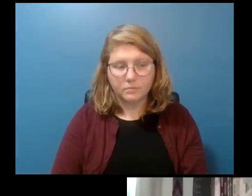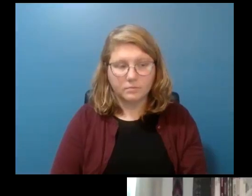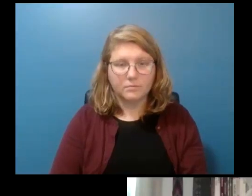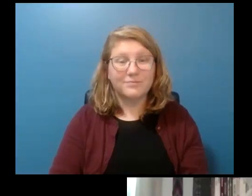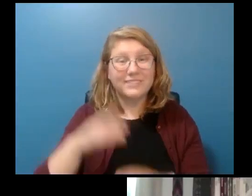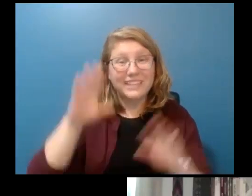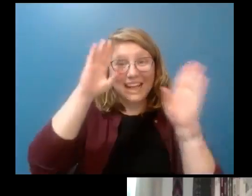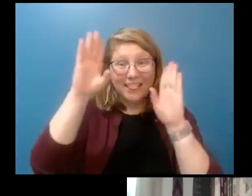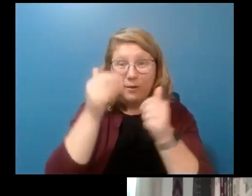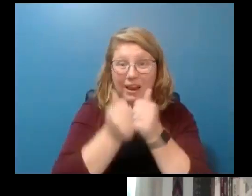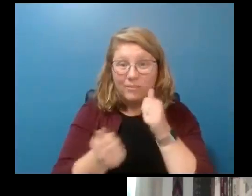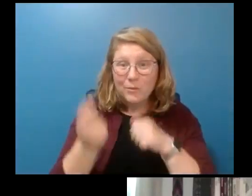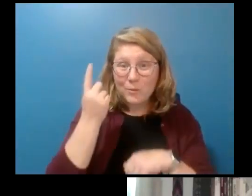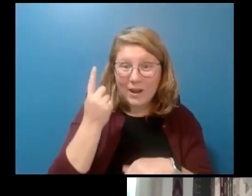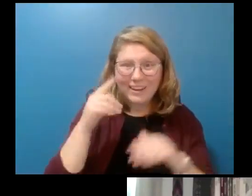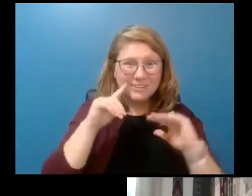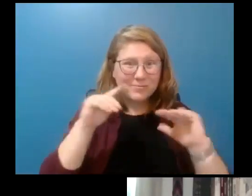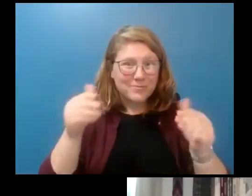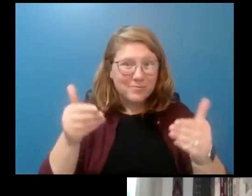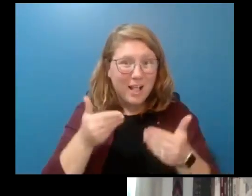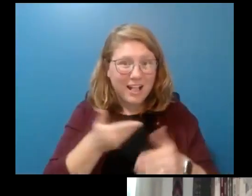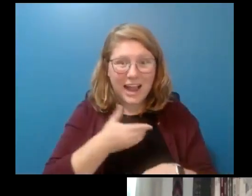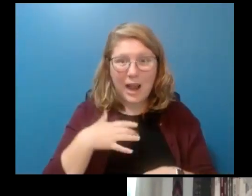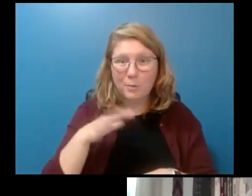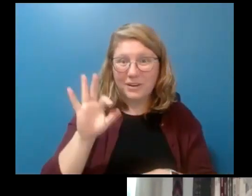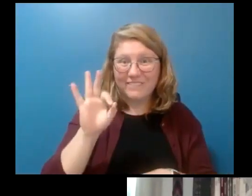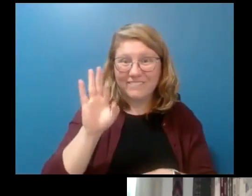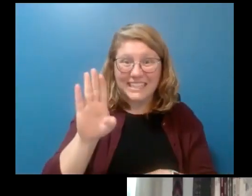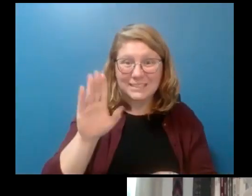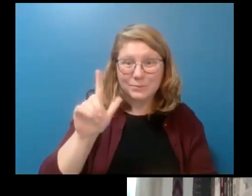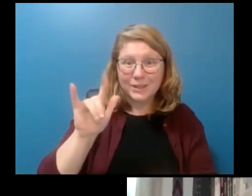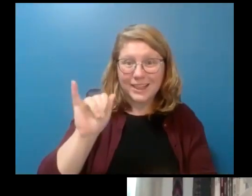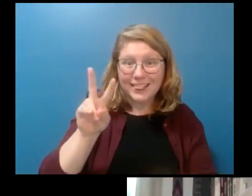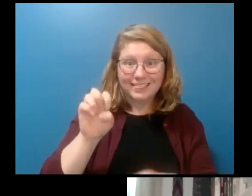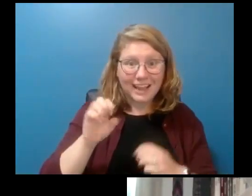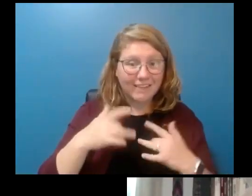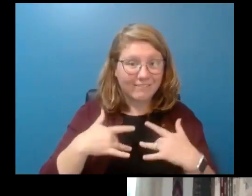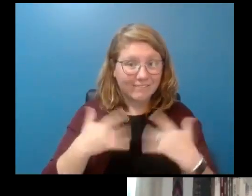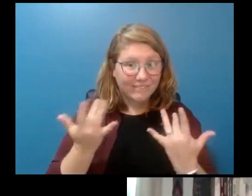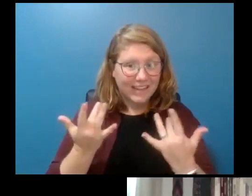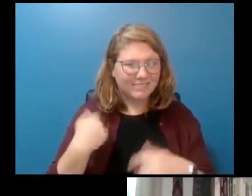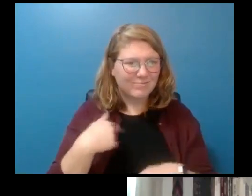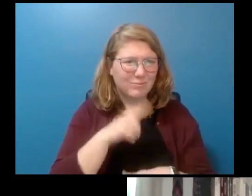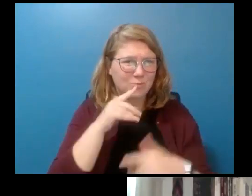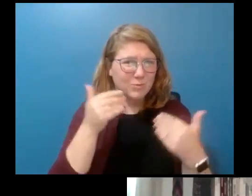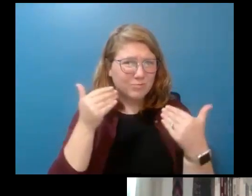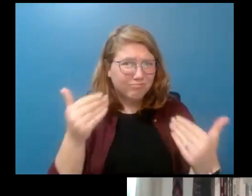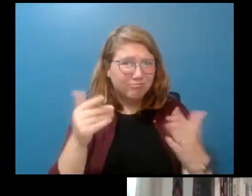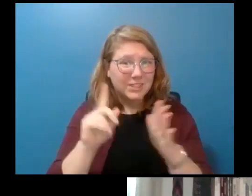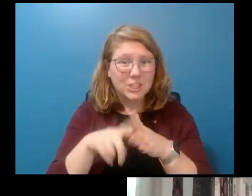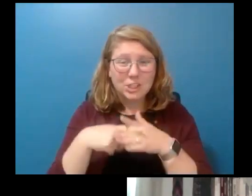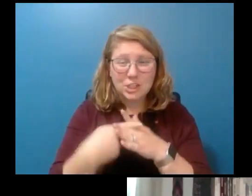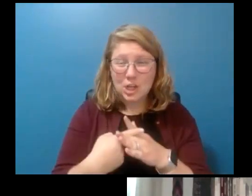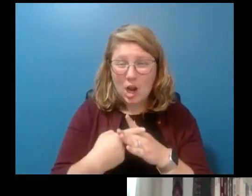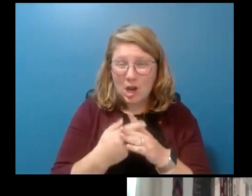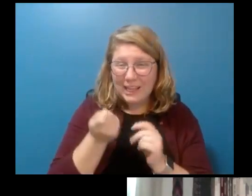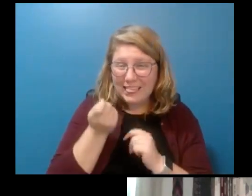Hi everybody. Welcome to our Hi everybody. Welcome to our Facebook live event We're going Facebook live event We're going Facebook live event We're going to get started here in just a to get started here in just a